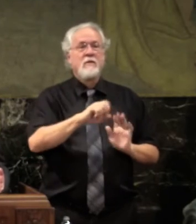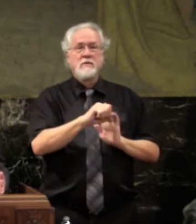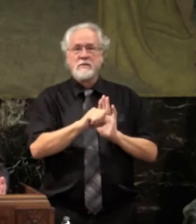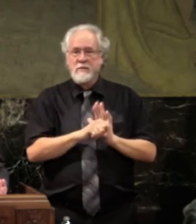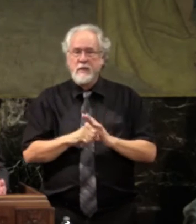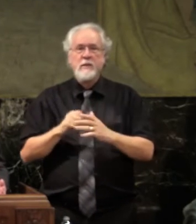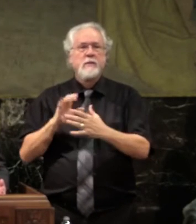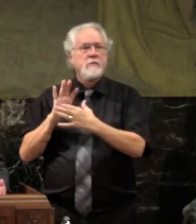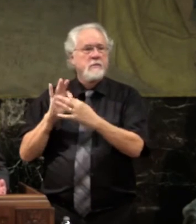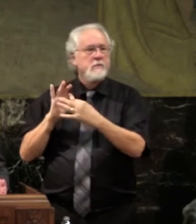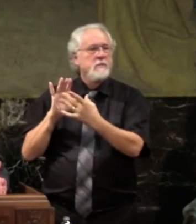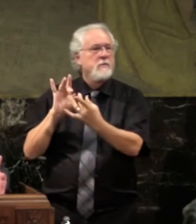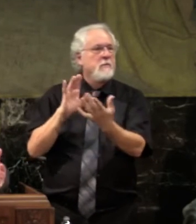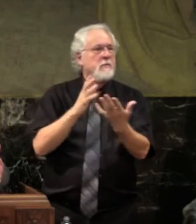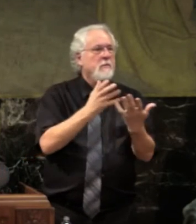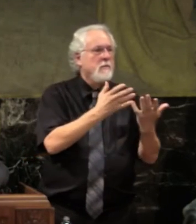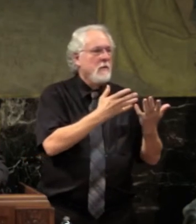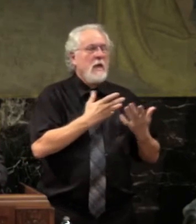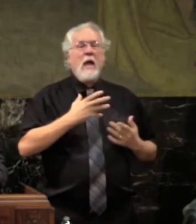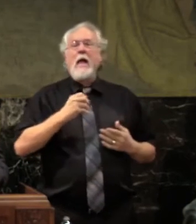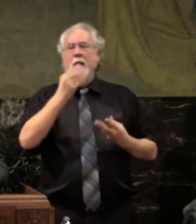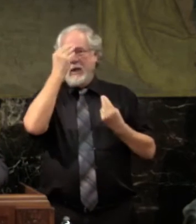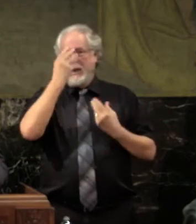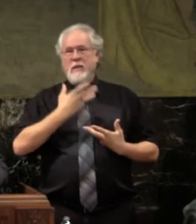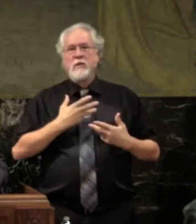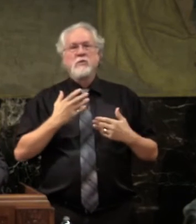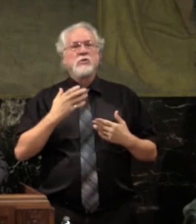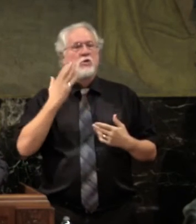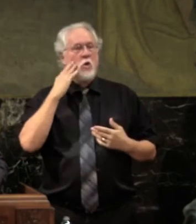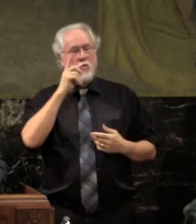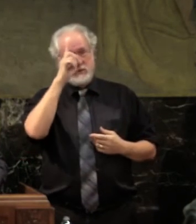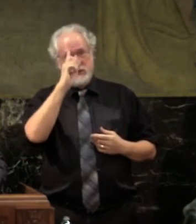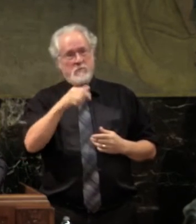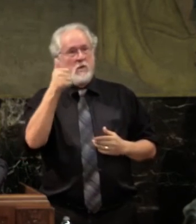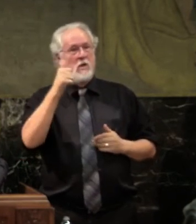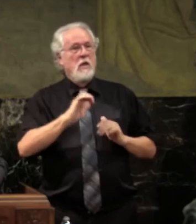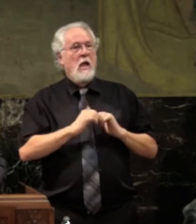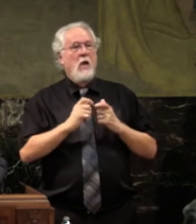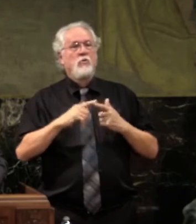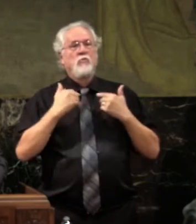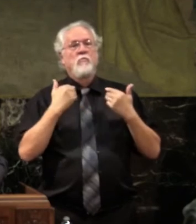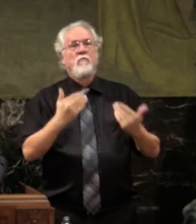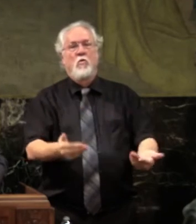input and letting us know the smartest way that we can move forward as quickly